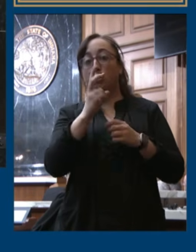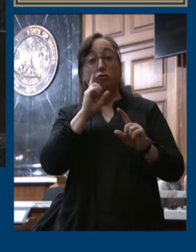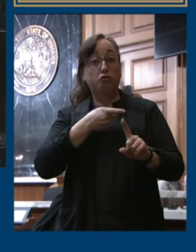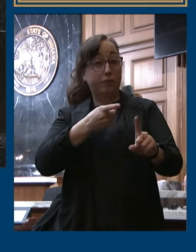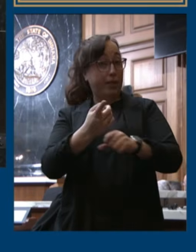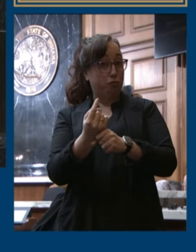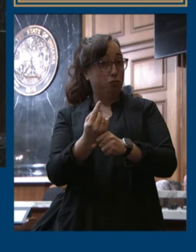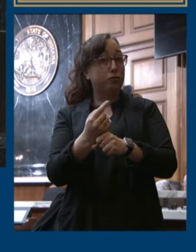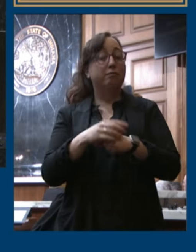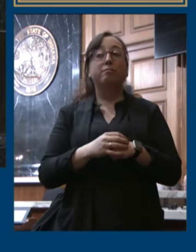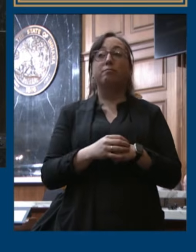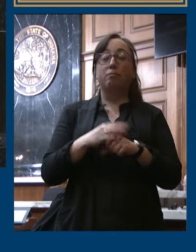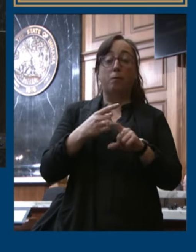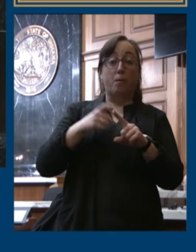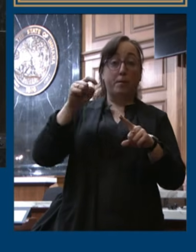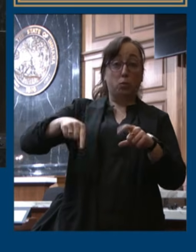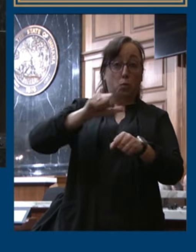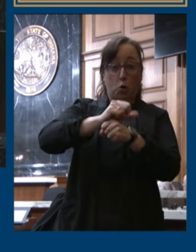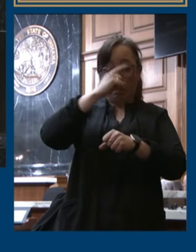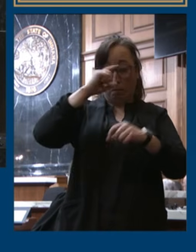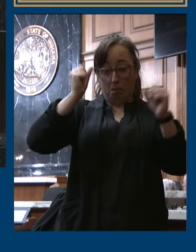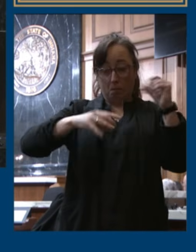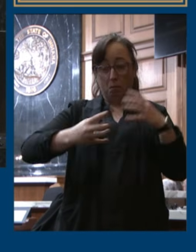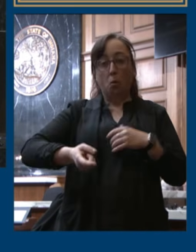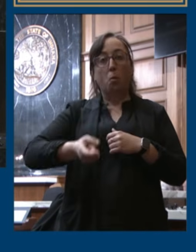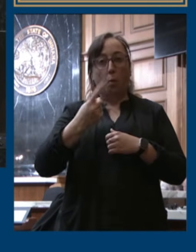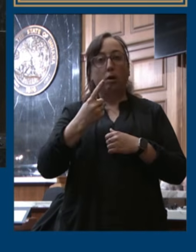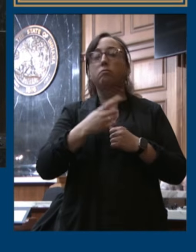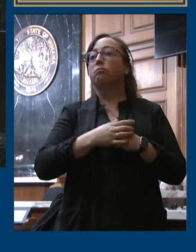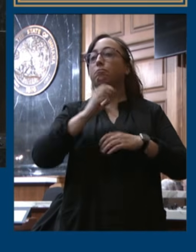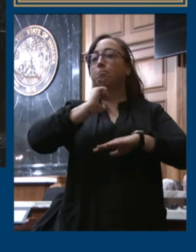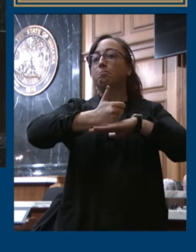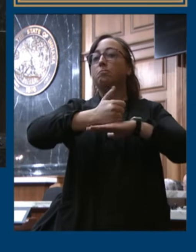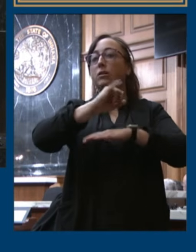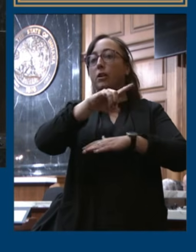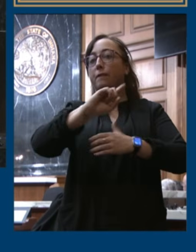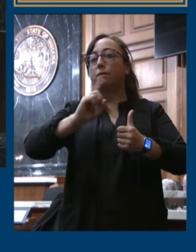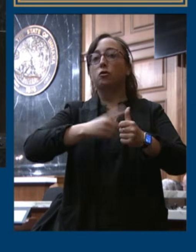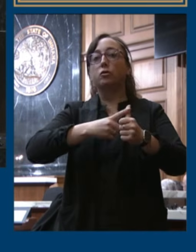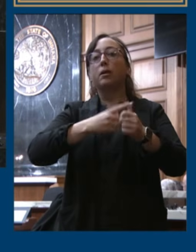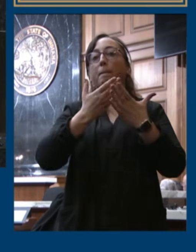GREW FROM THIS WORK. ONE CREATED INDIANA'S FIRST PUBLIC-SERVICE SCHOLARSHIP